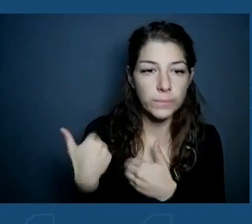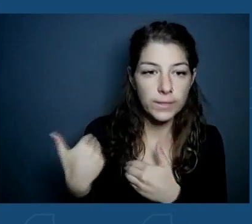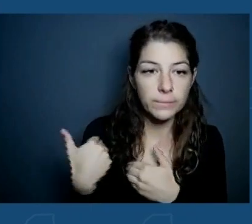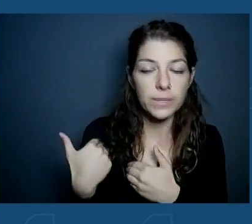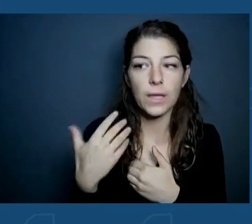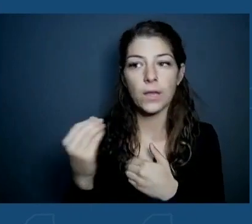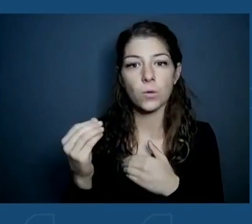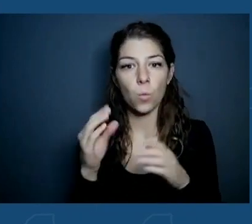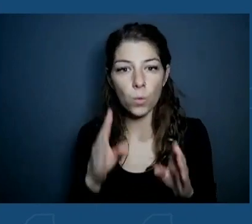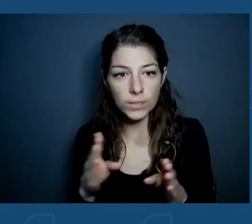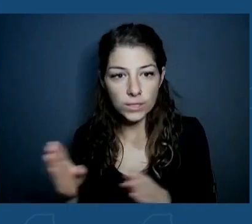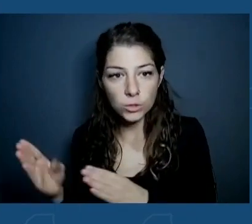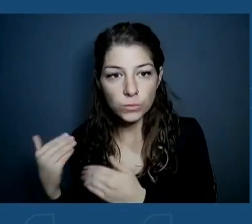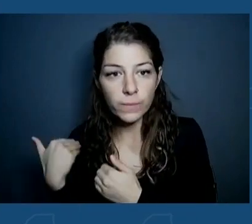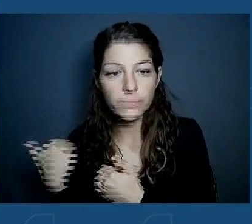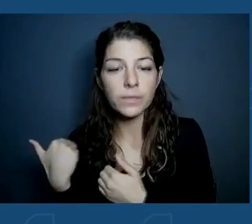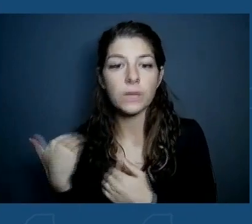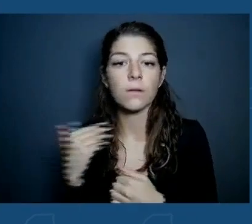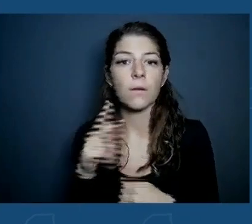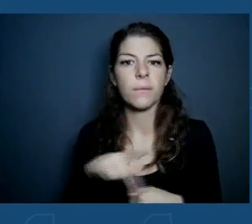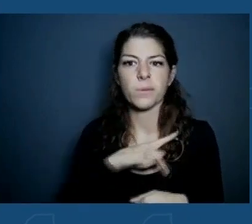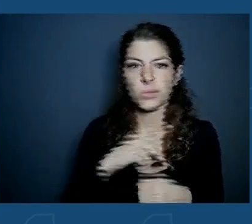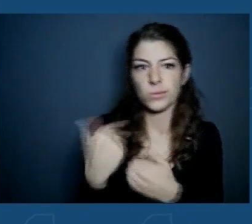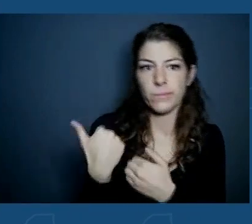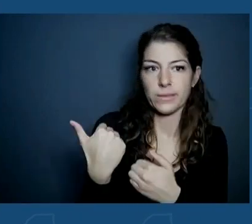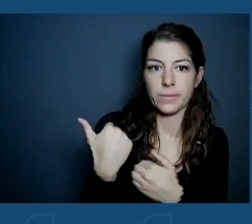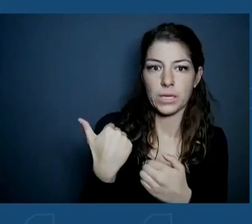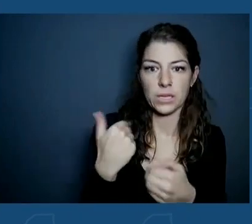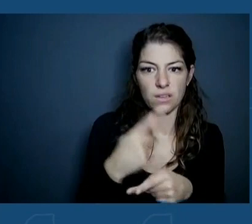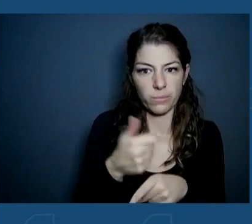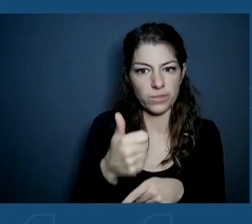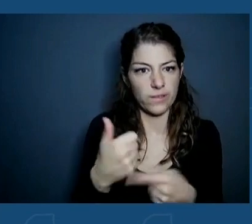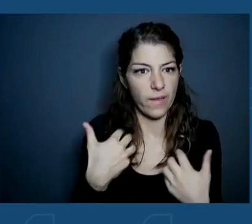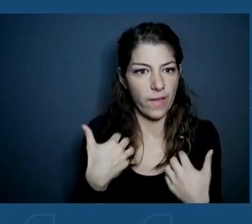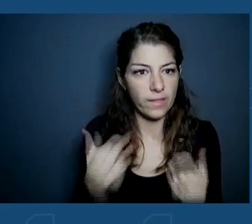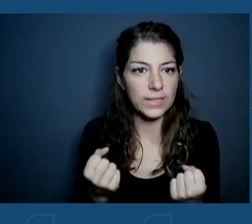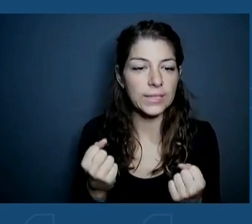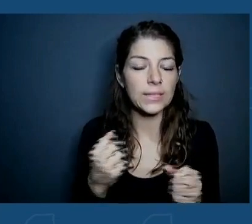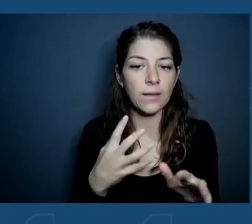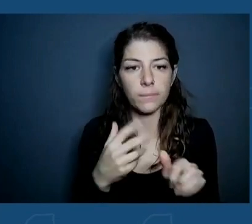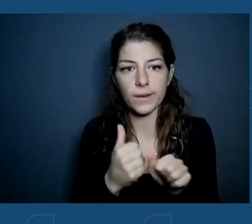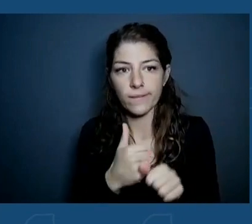ONE THING TO KEEP IN MIND IS WE HAVE A TOOL. WHERE WE ARE LIVING WITH THIS